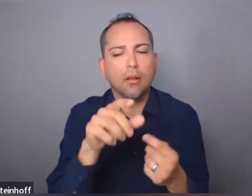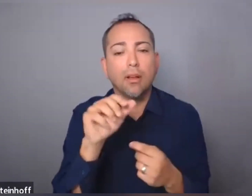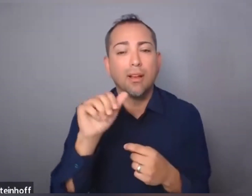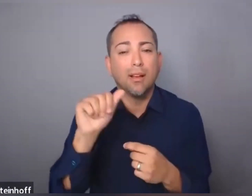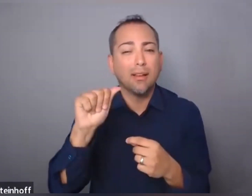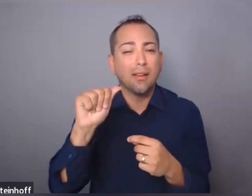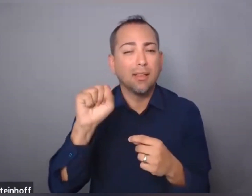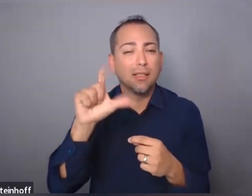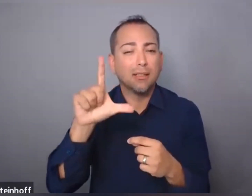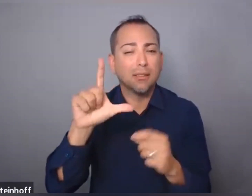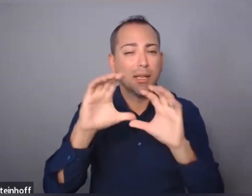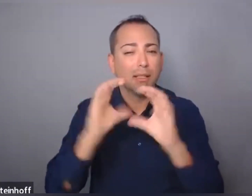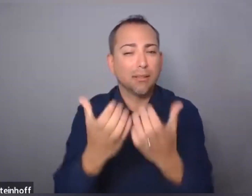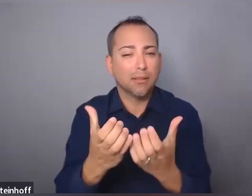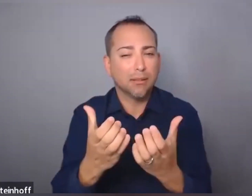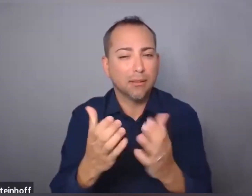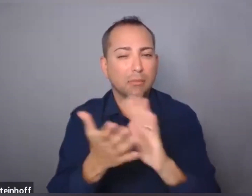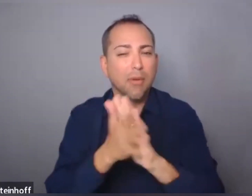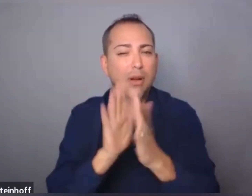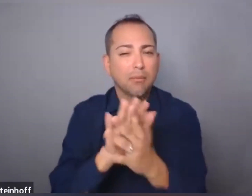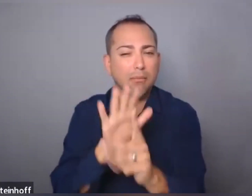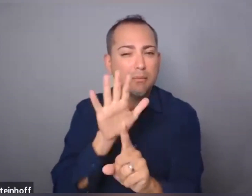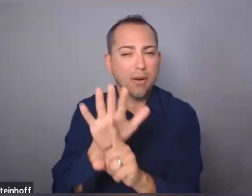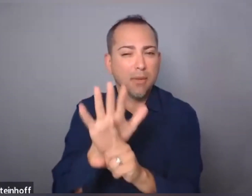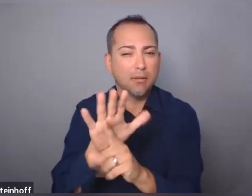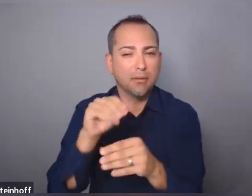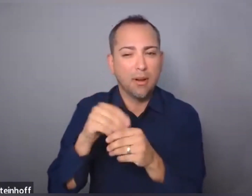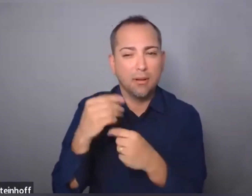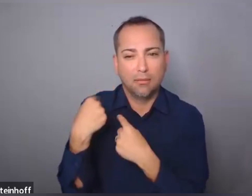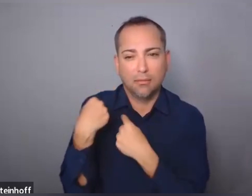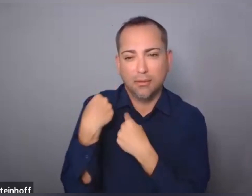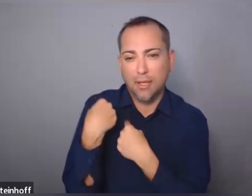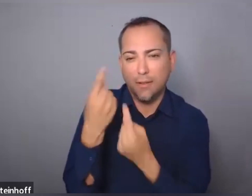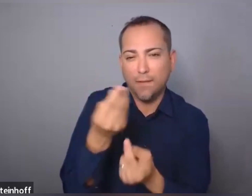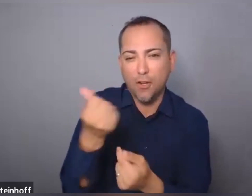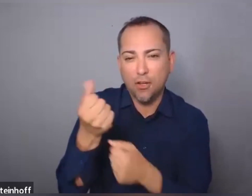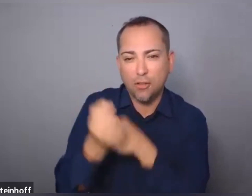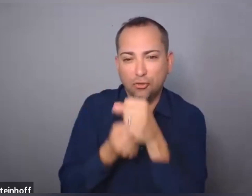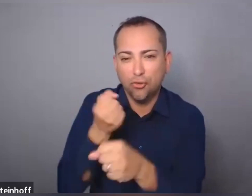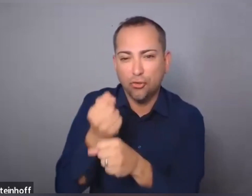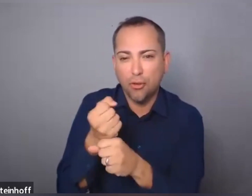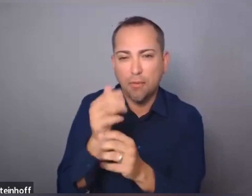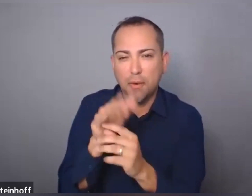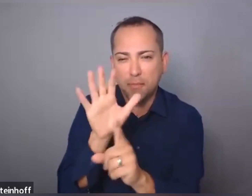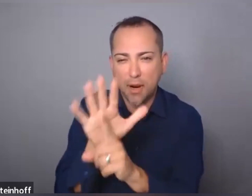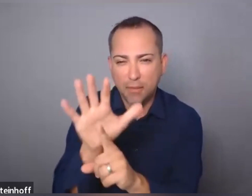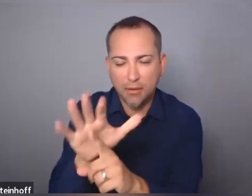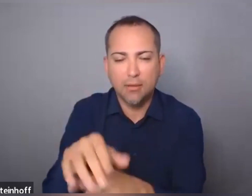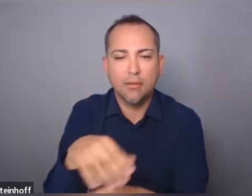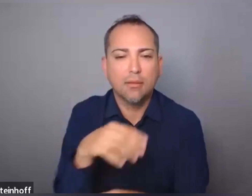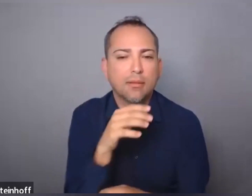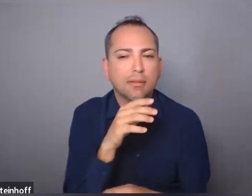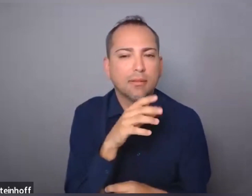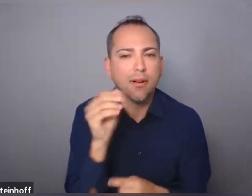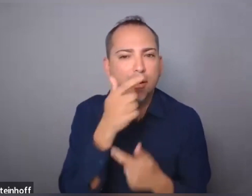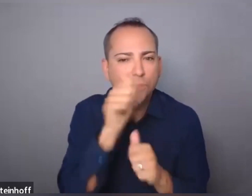ASL Interpreter Marvin: Right, also, I'd like to add, ASL classes have become popular as well in the past few years